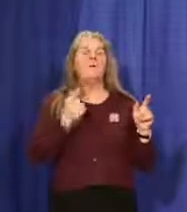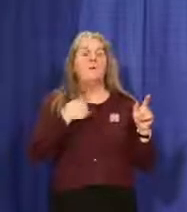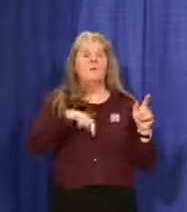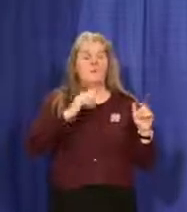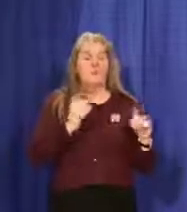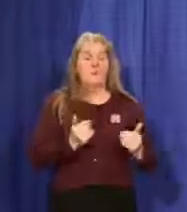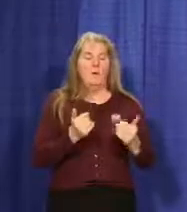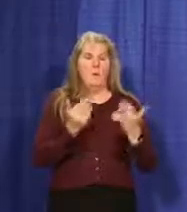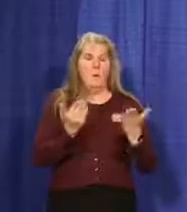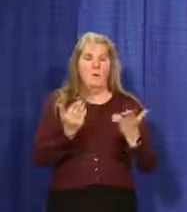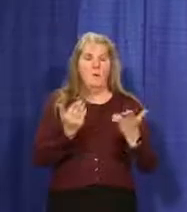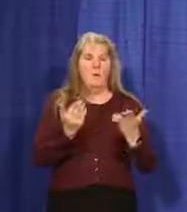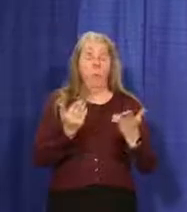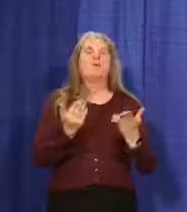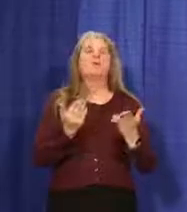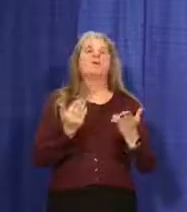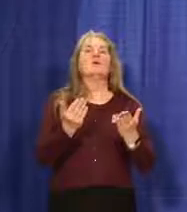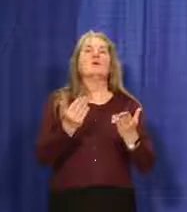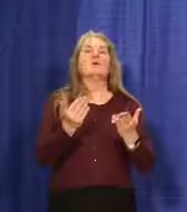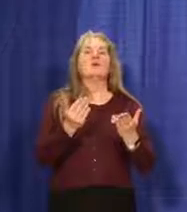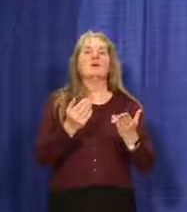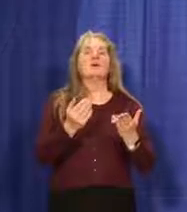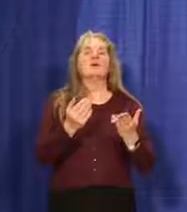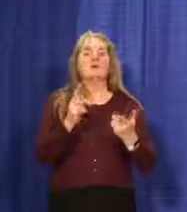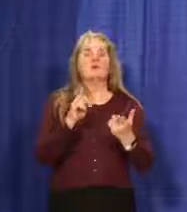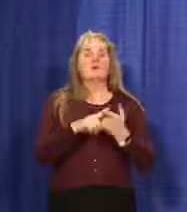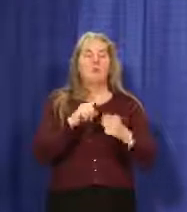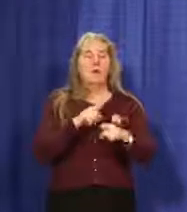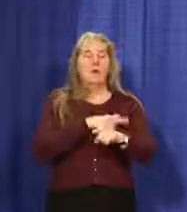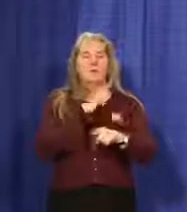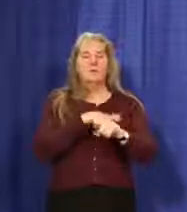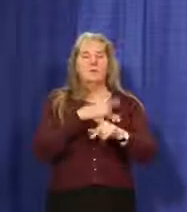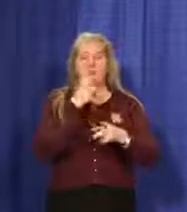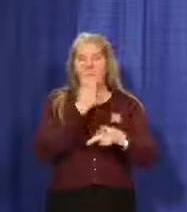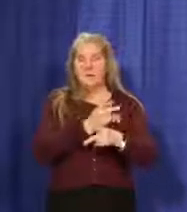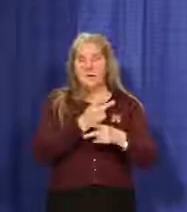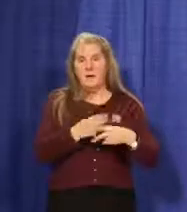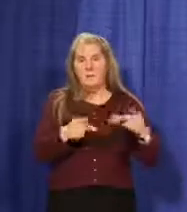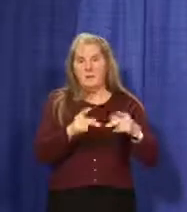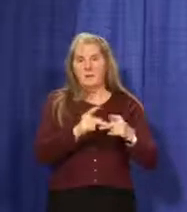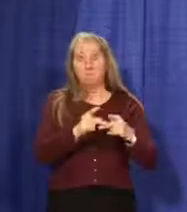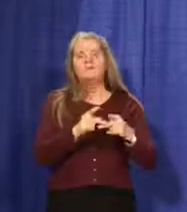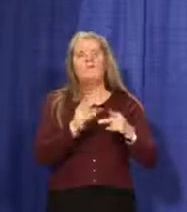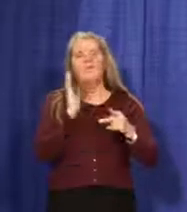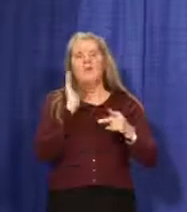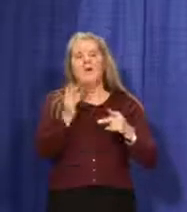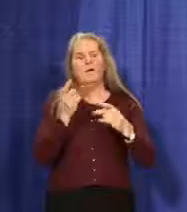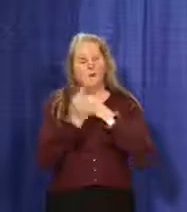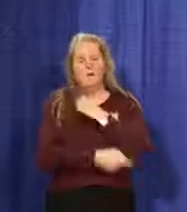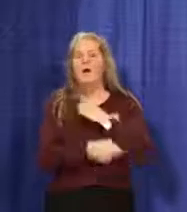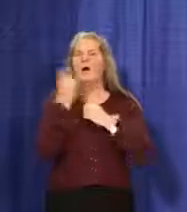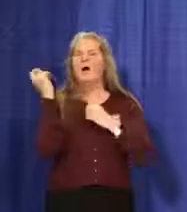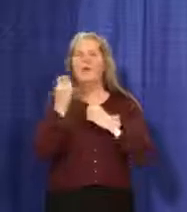offered at long-term care is the high-dose product. That is the product that will be given.